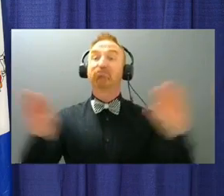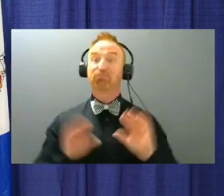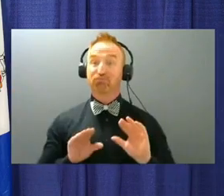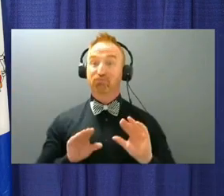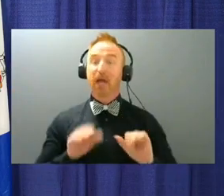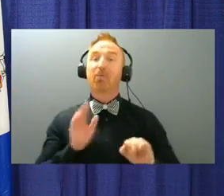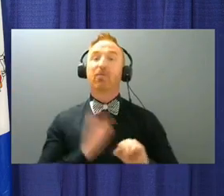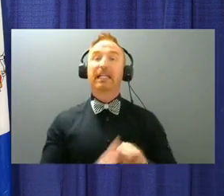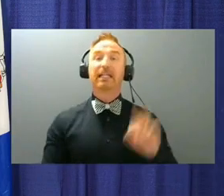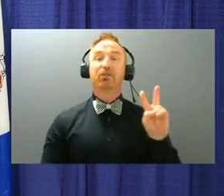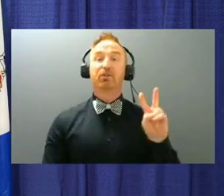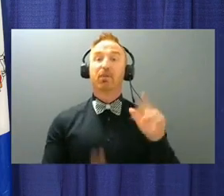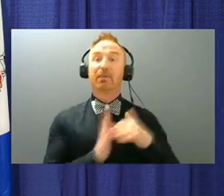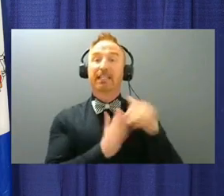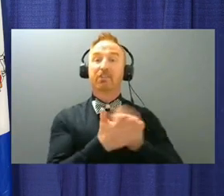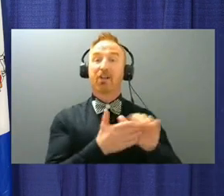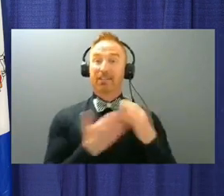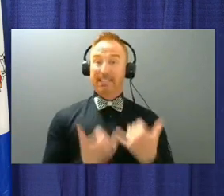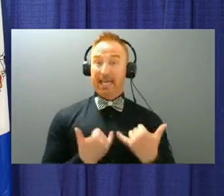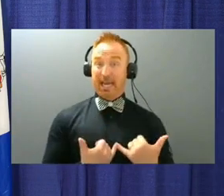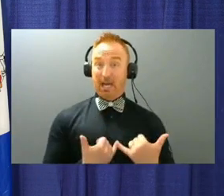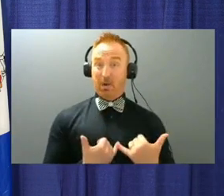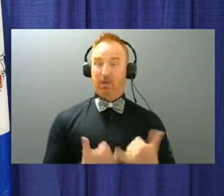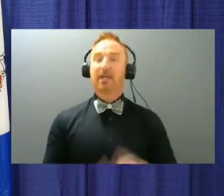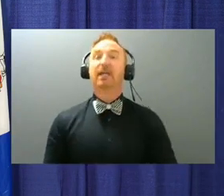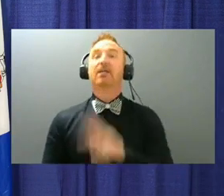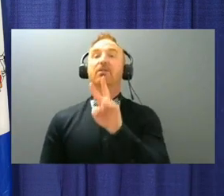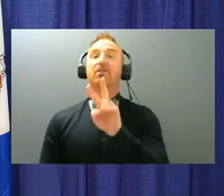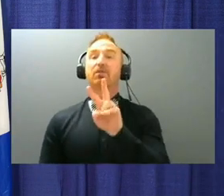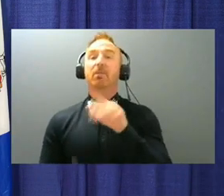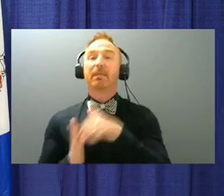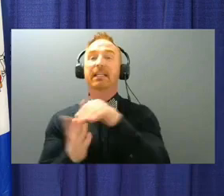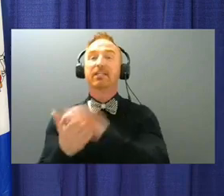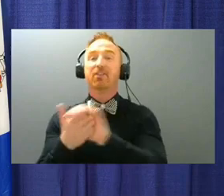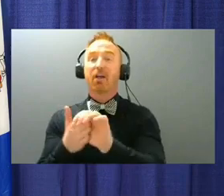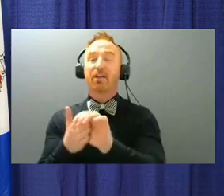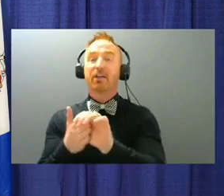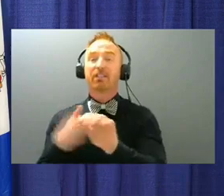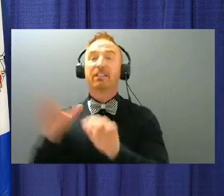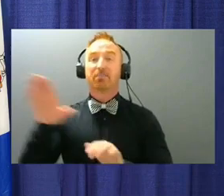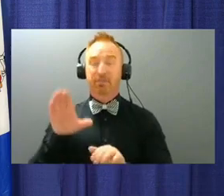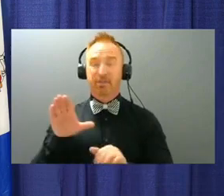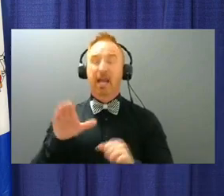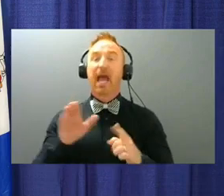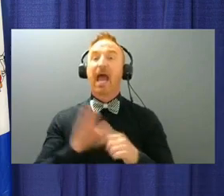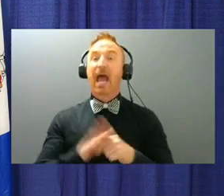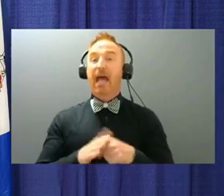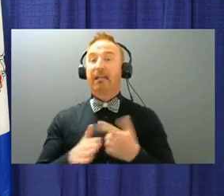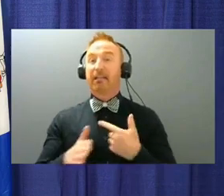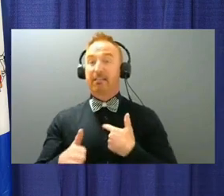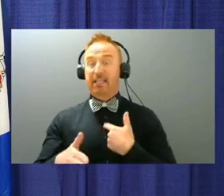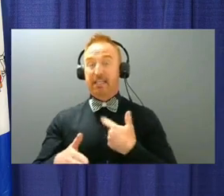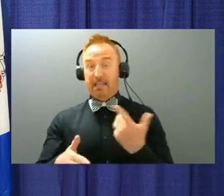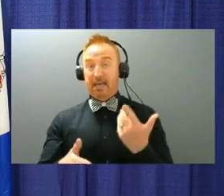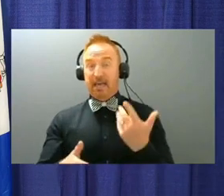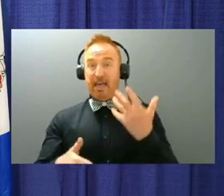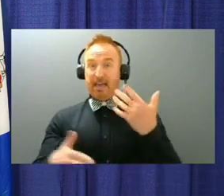approximately $2 million now and approximately $2 million at the end of the calendar year.